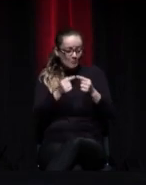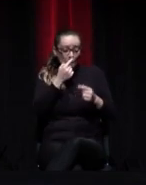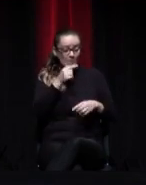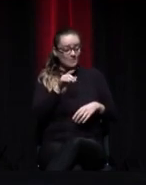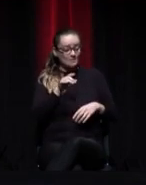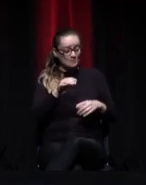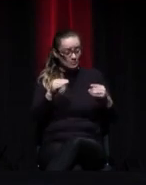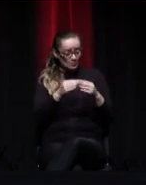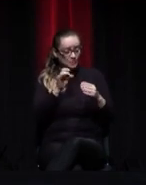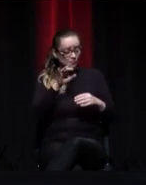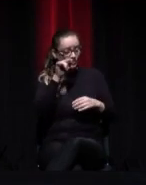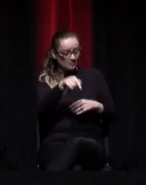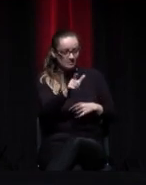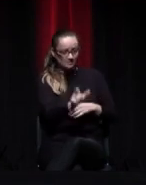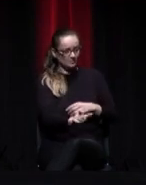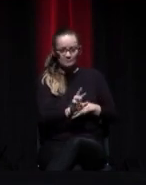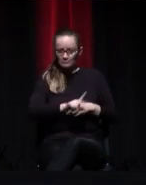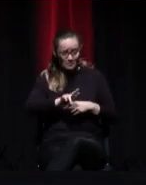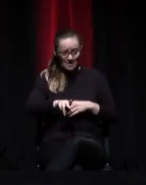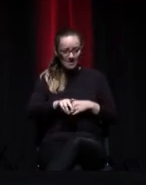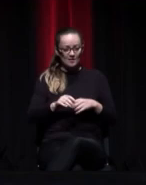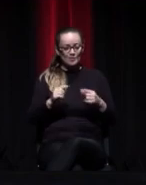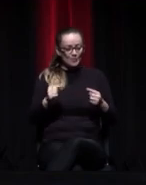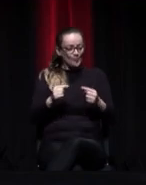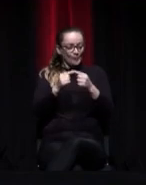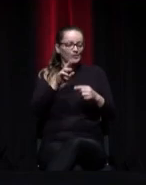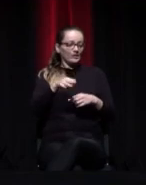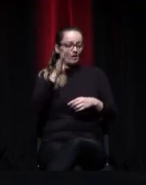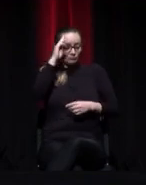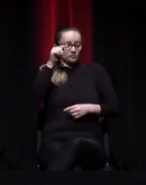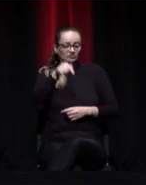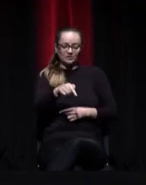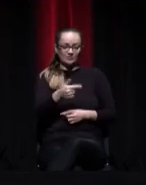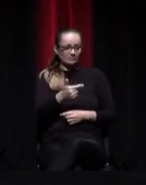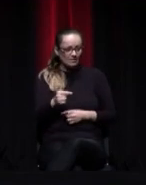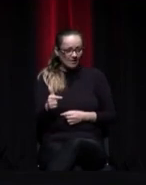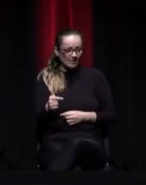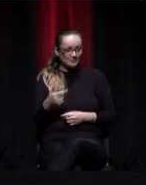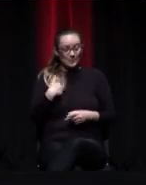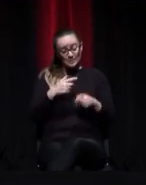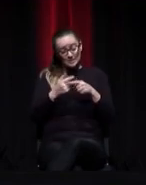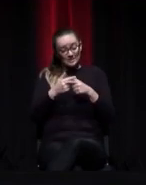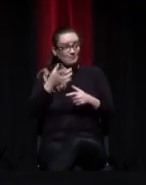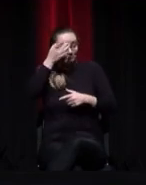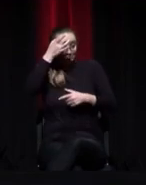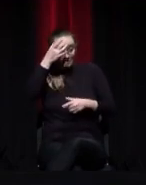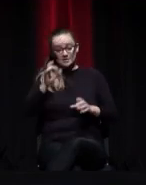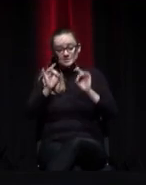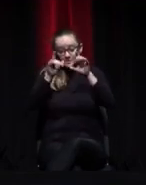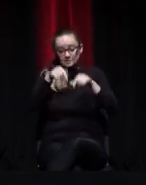it doesn't have to do with his authority. It doesn't have to do with the fact of his being the intellectual or the specialist in this or in that subject.